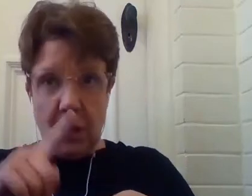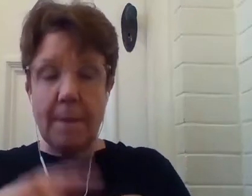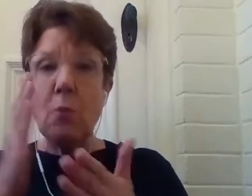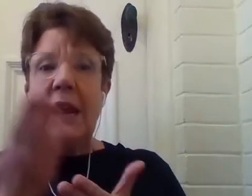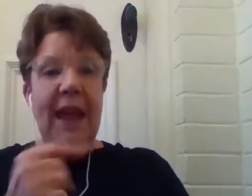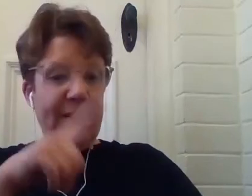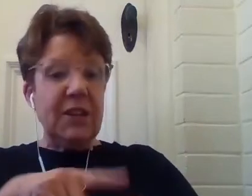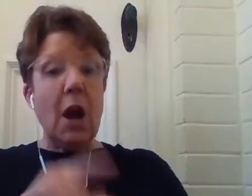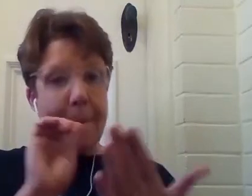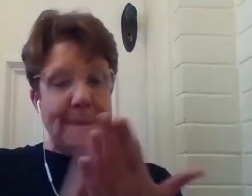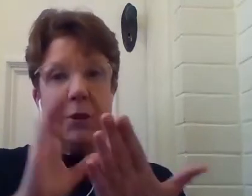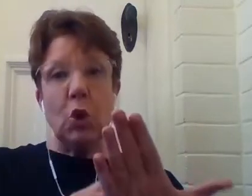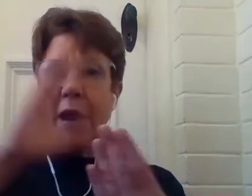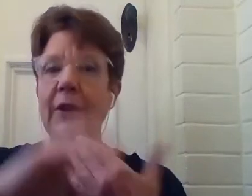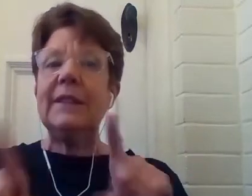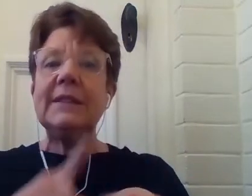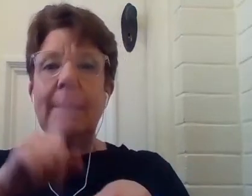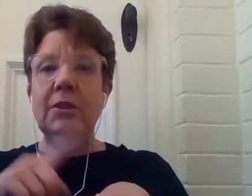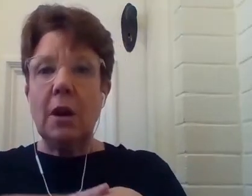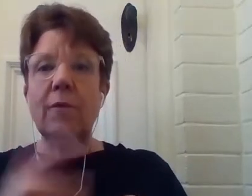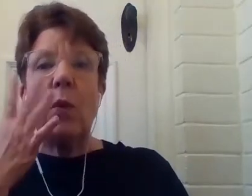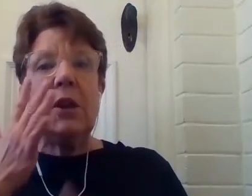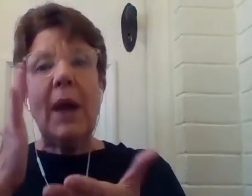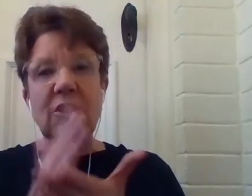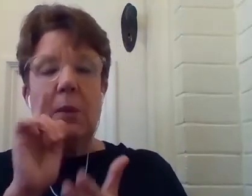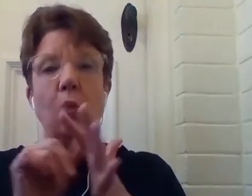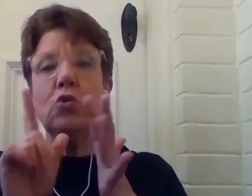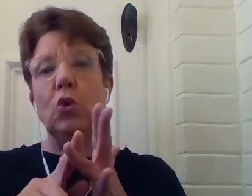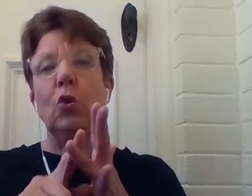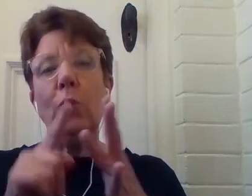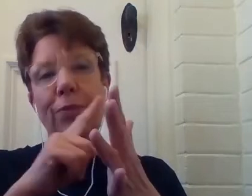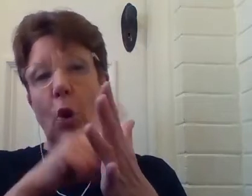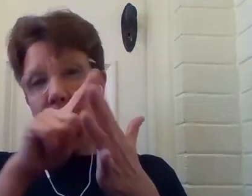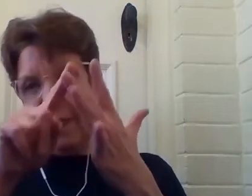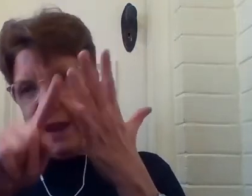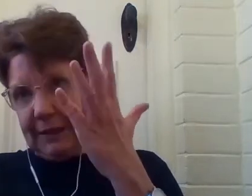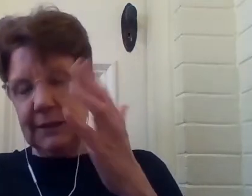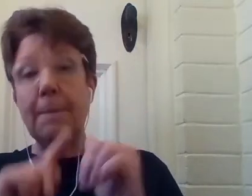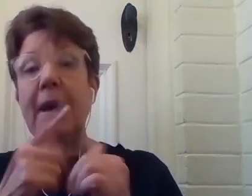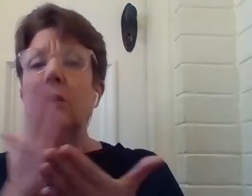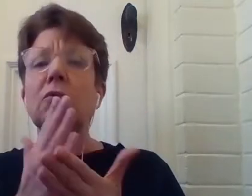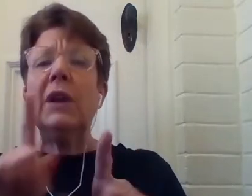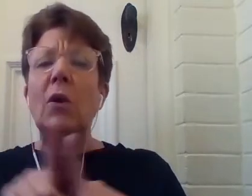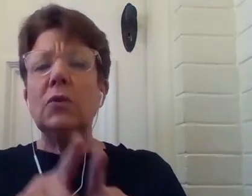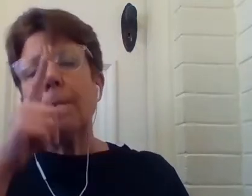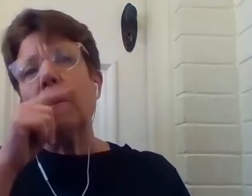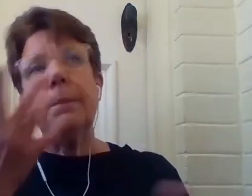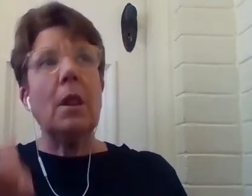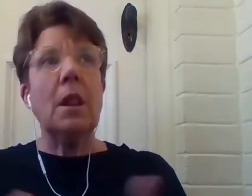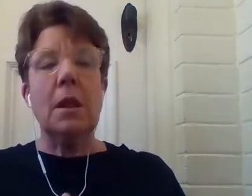your calendar at the same time for when you're going to do those things. But it's also possible for some things - for social media, for